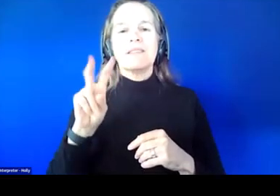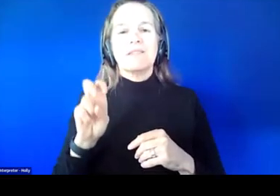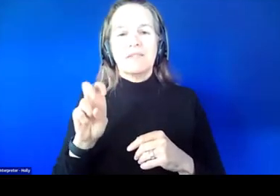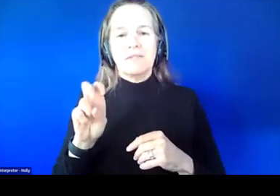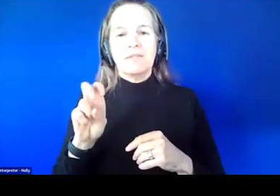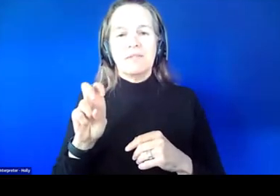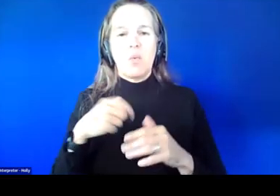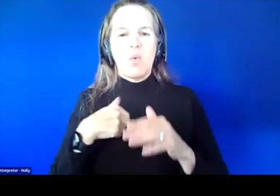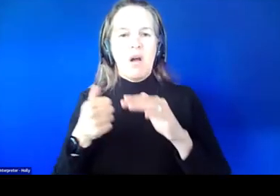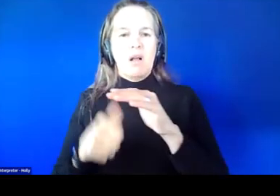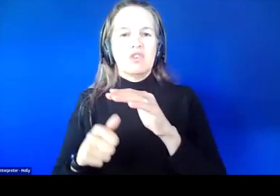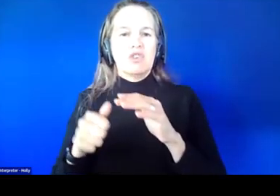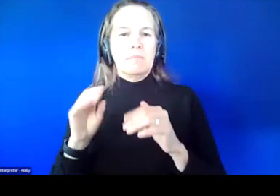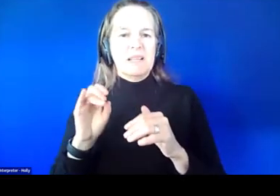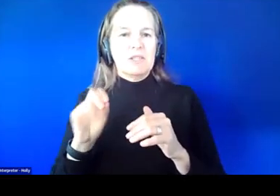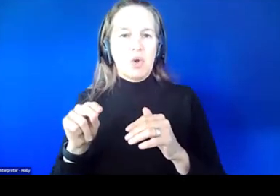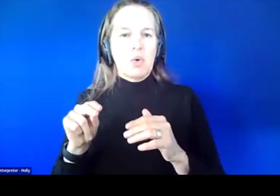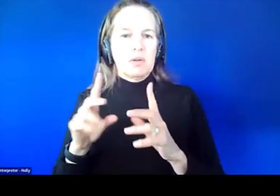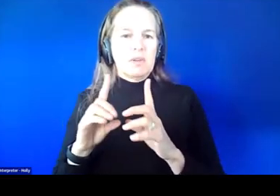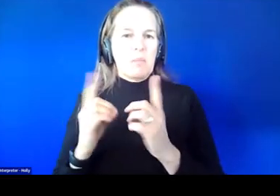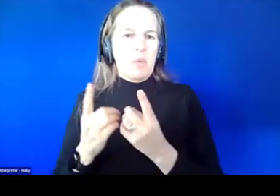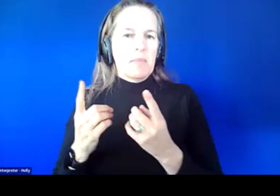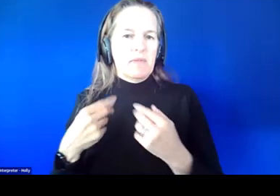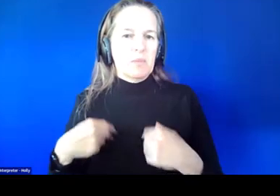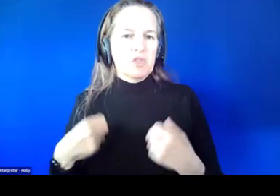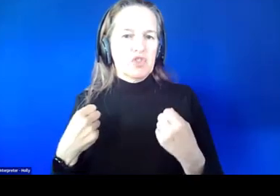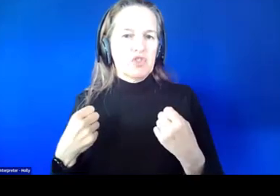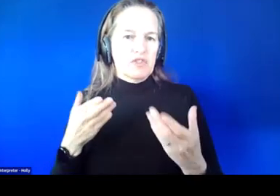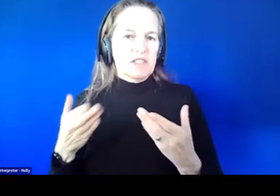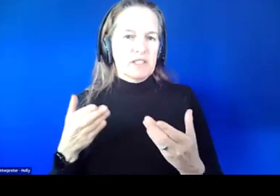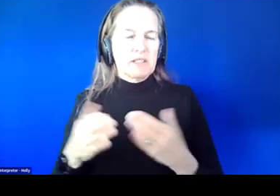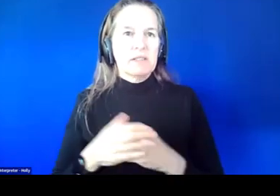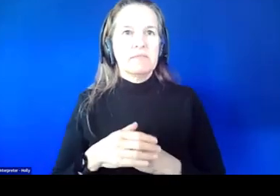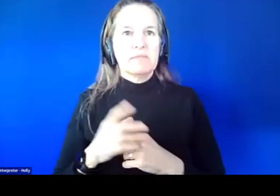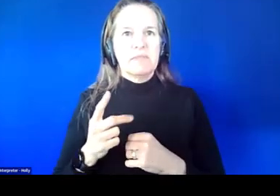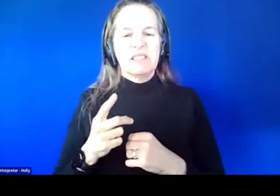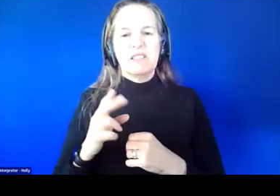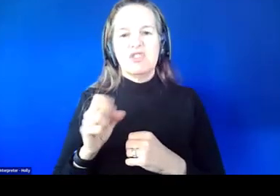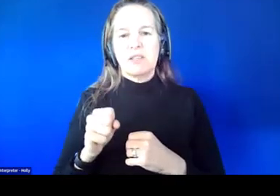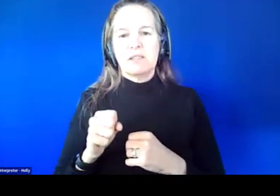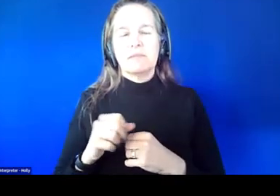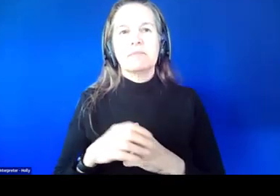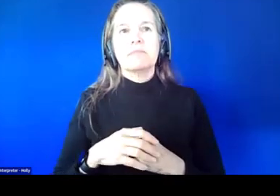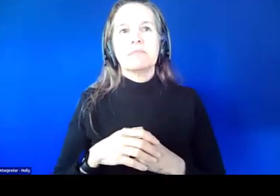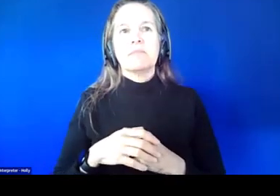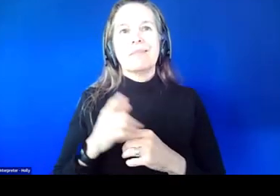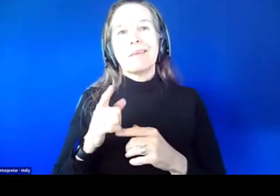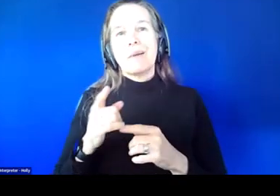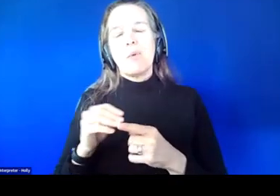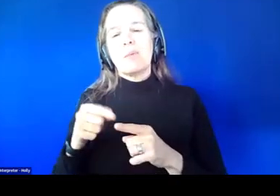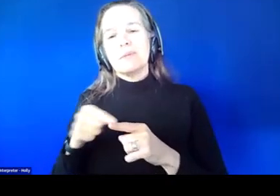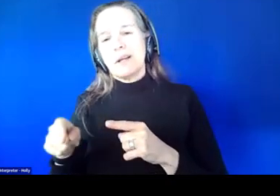Department of Human Services, more particularly in the Aging and Disability Services Administration.